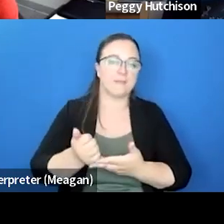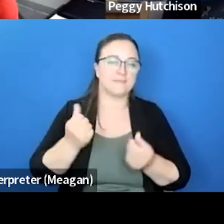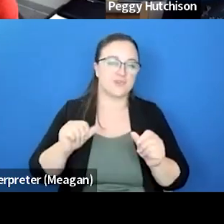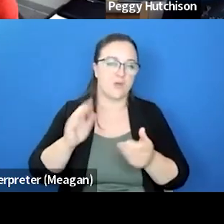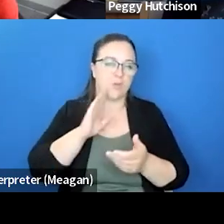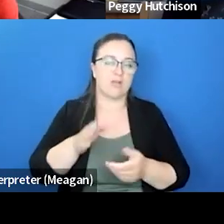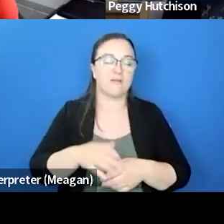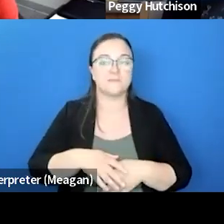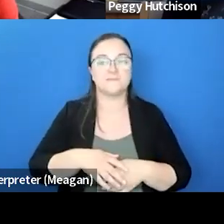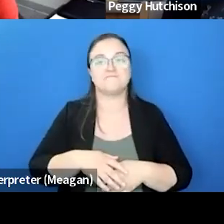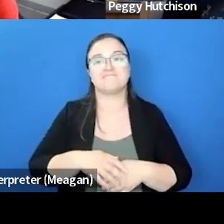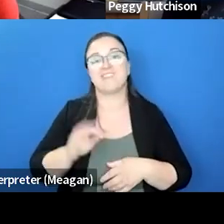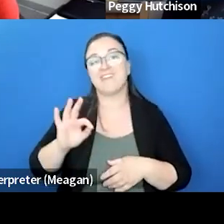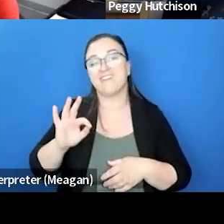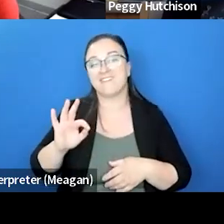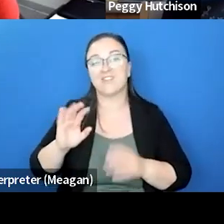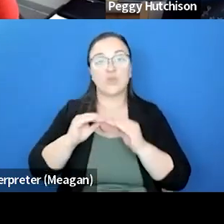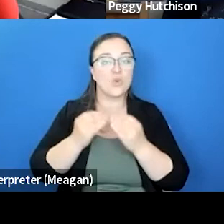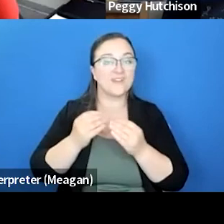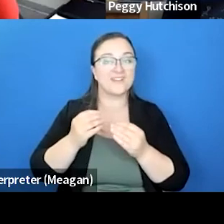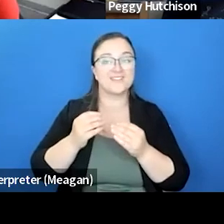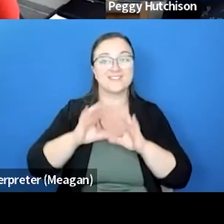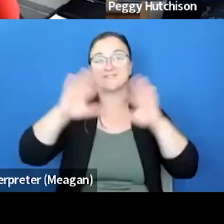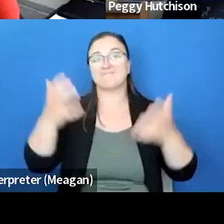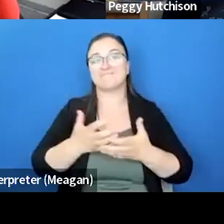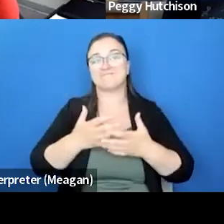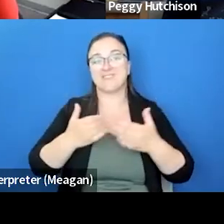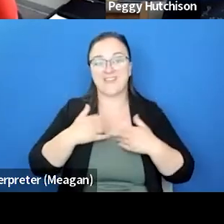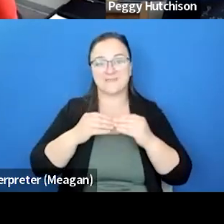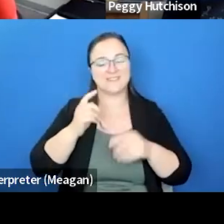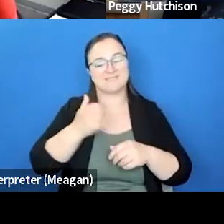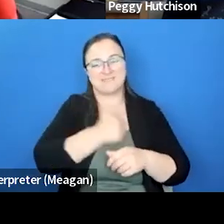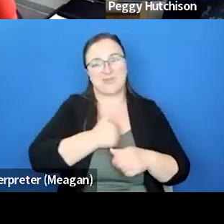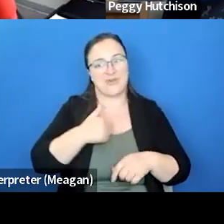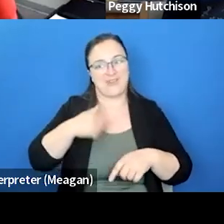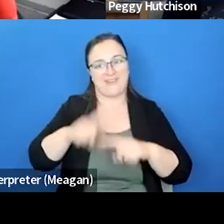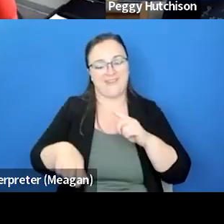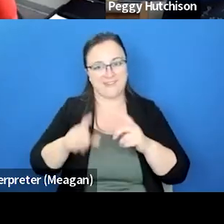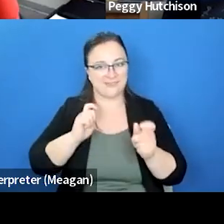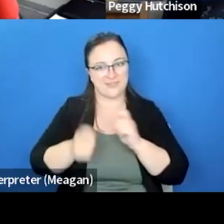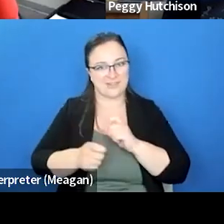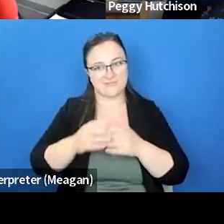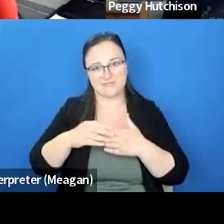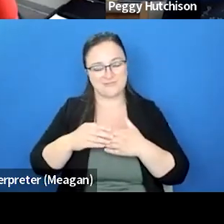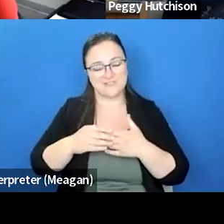If it's something that the organization's having a meeting, sorry, I can't do that. But you know, if it's something that's mandatory,